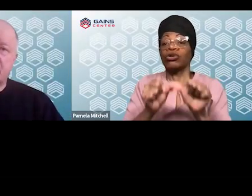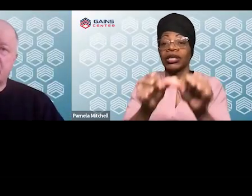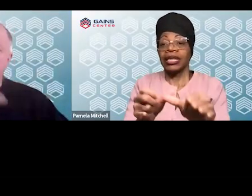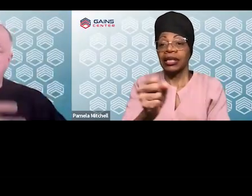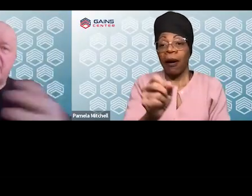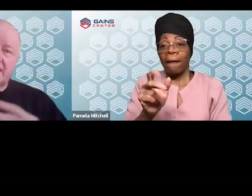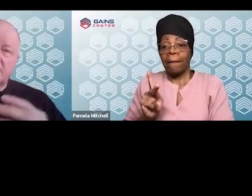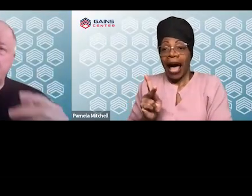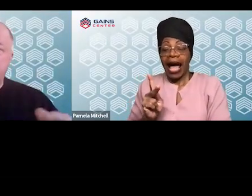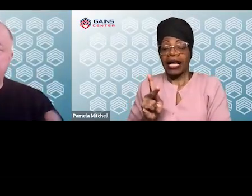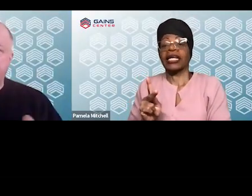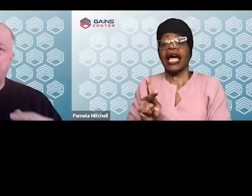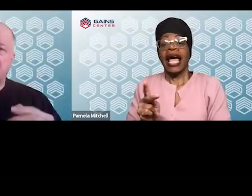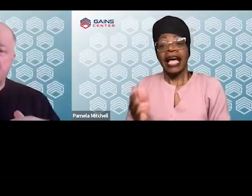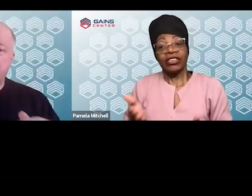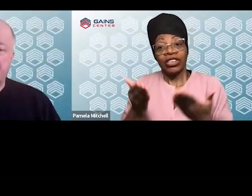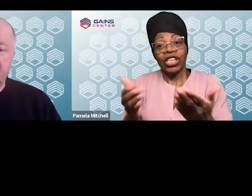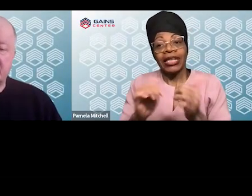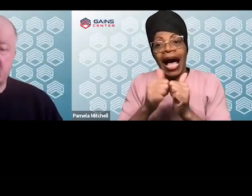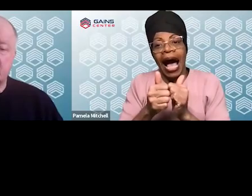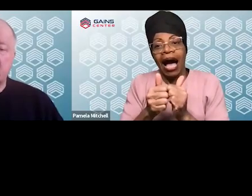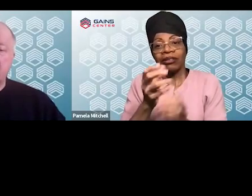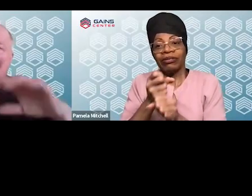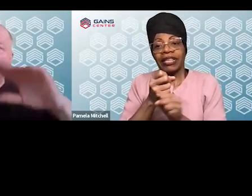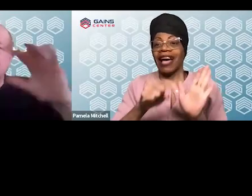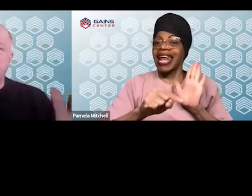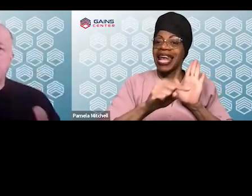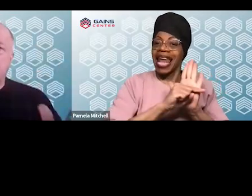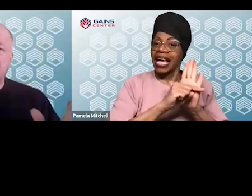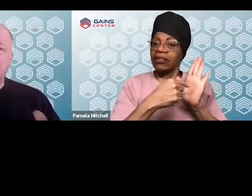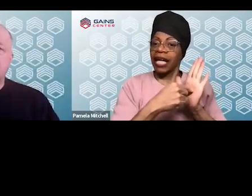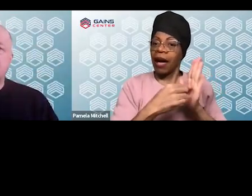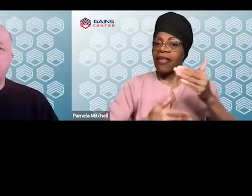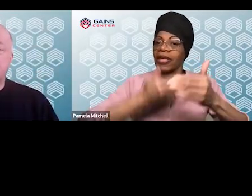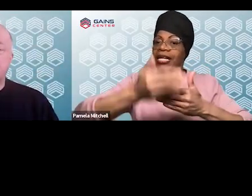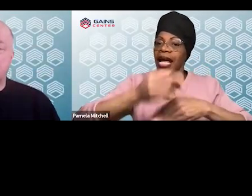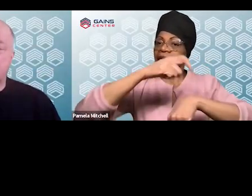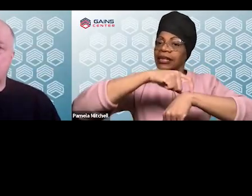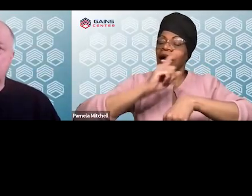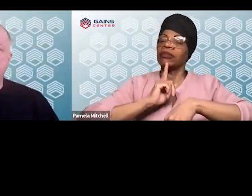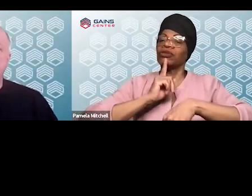for how they might get a negative sample the next time. It's a very positive approach.